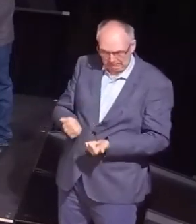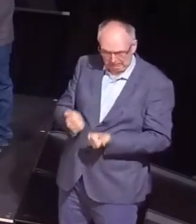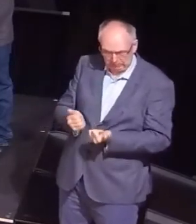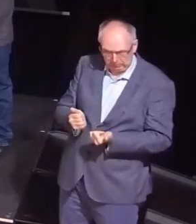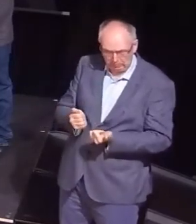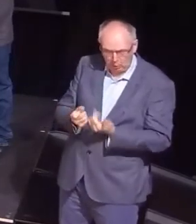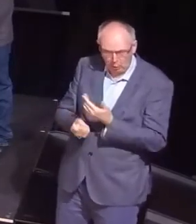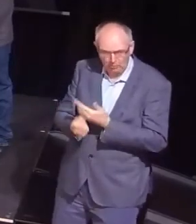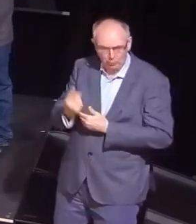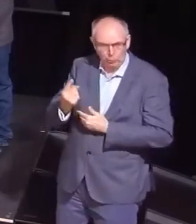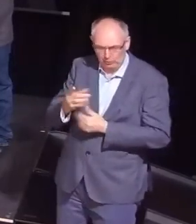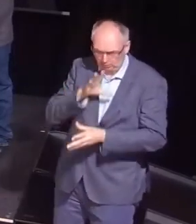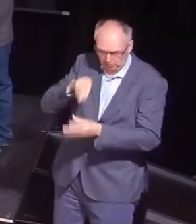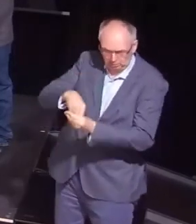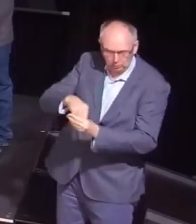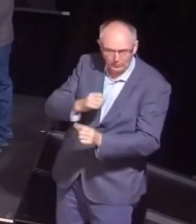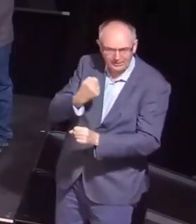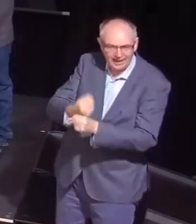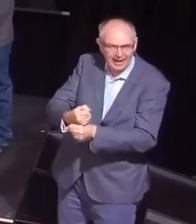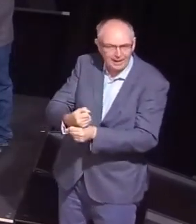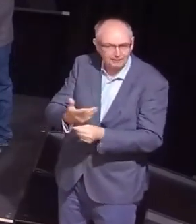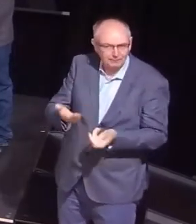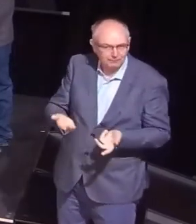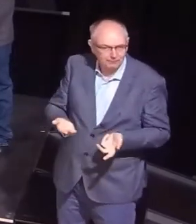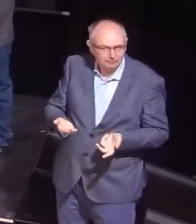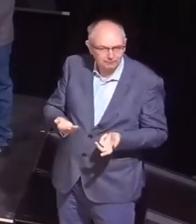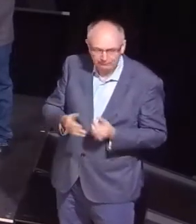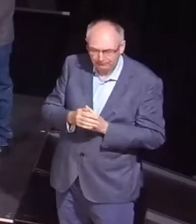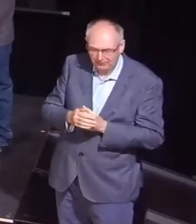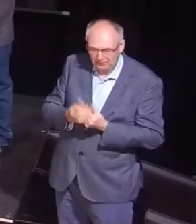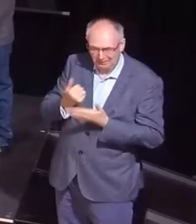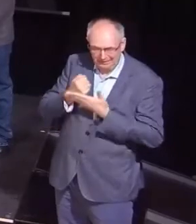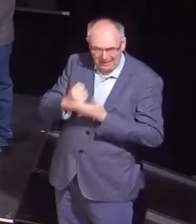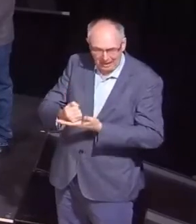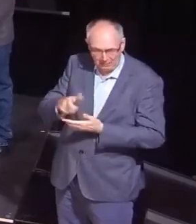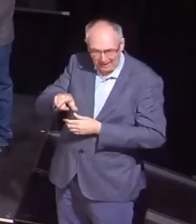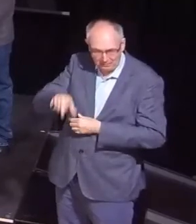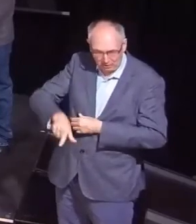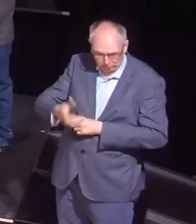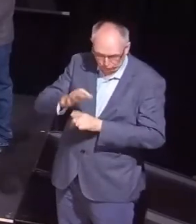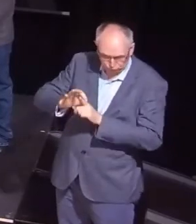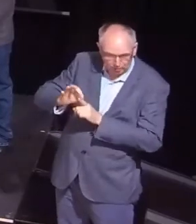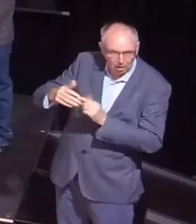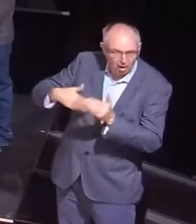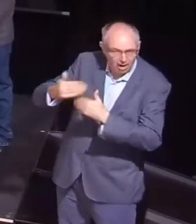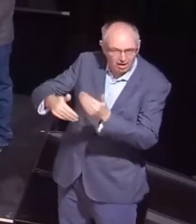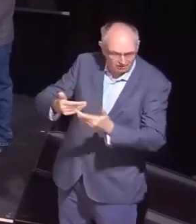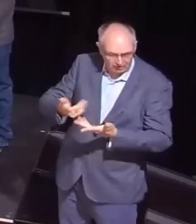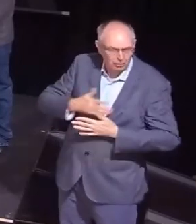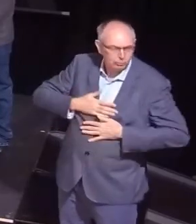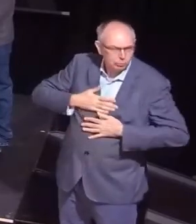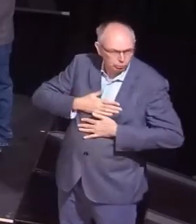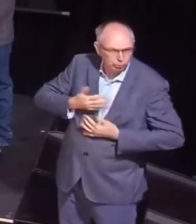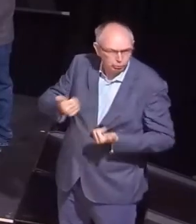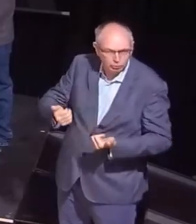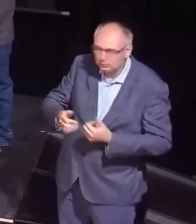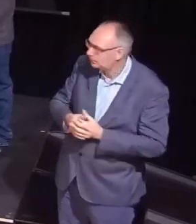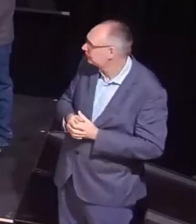and how that gaming element helped them in their recovery, I think that was really moving for me. Thinking about accessibility